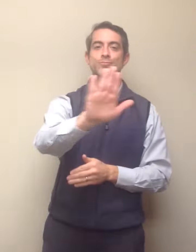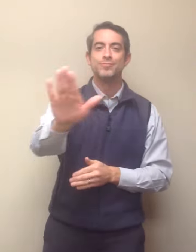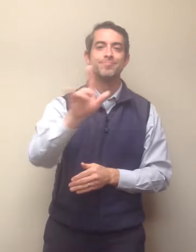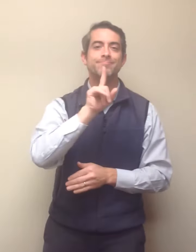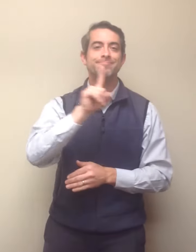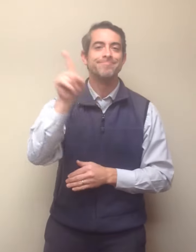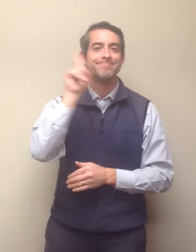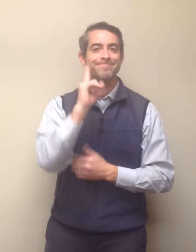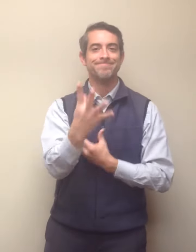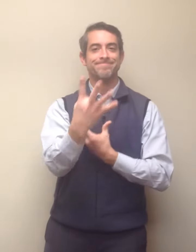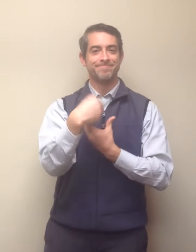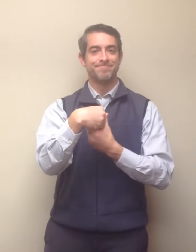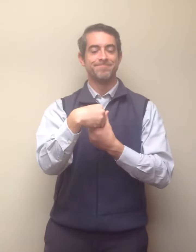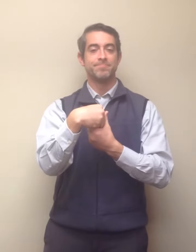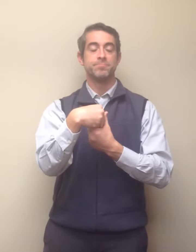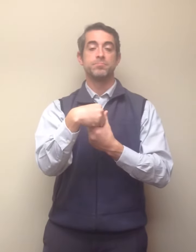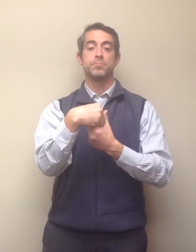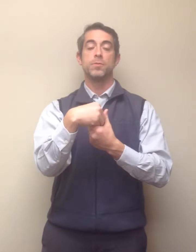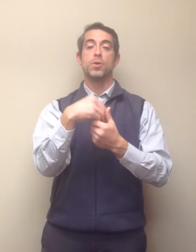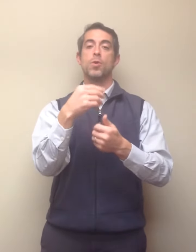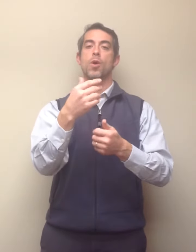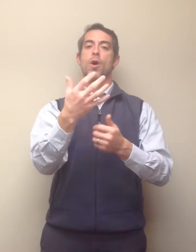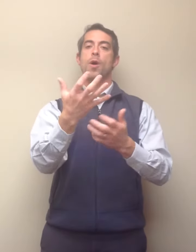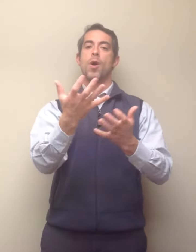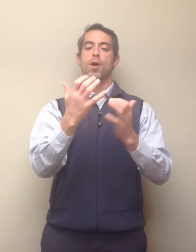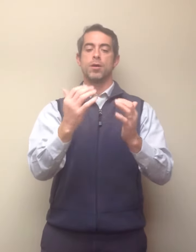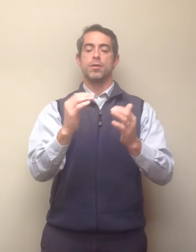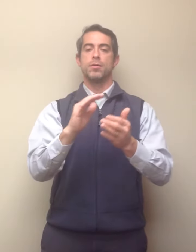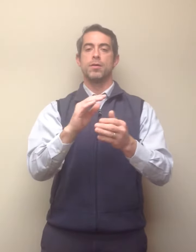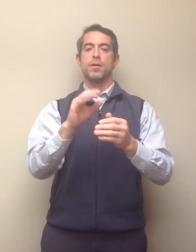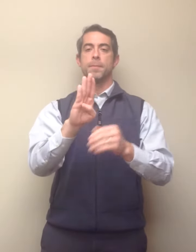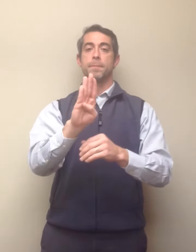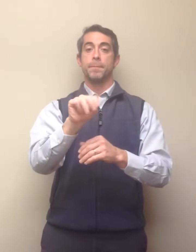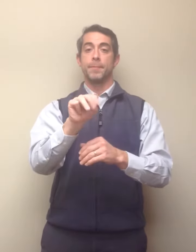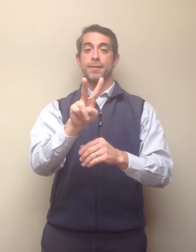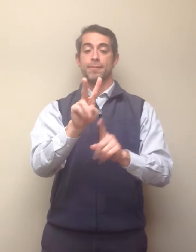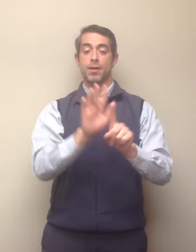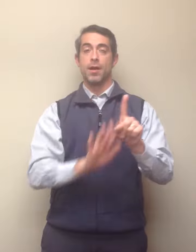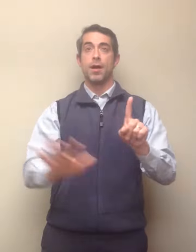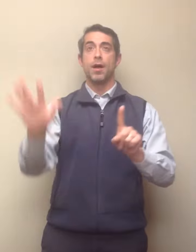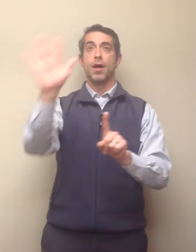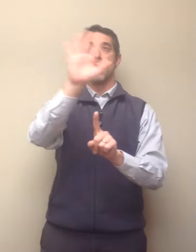You can help make Indiana's BMV locations more accessible to the Deaf community